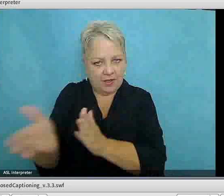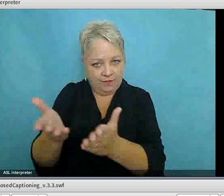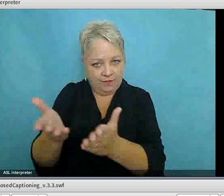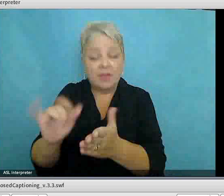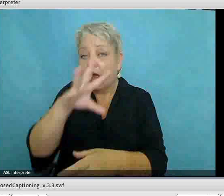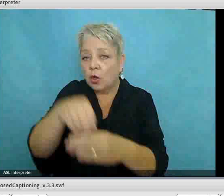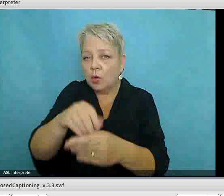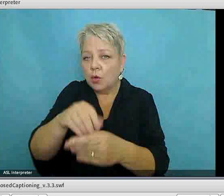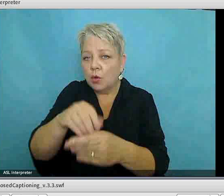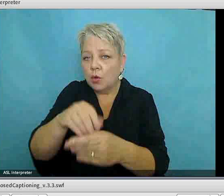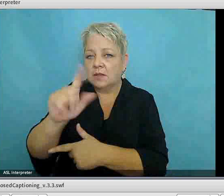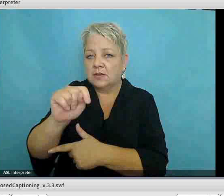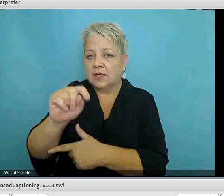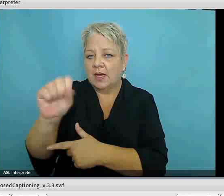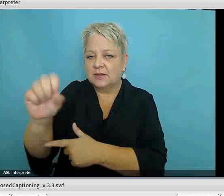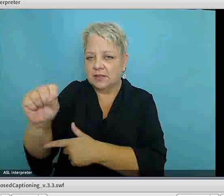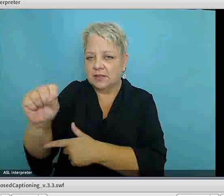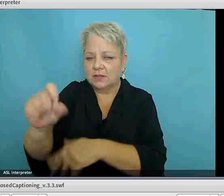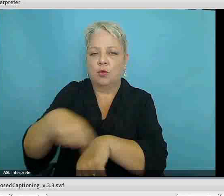that are offered under MassHealth.